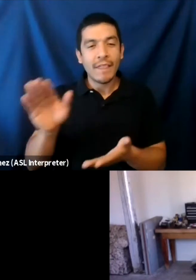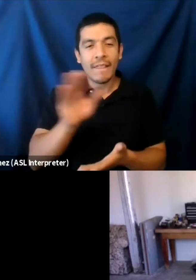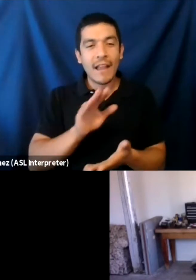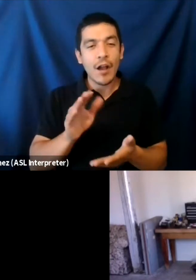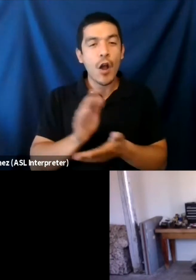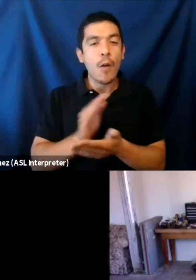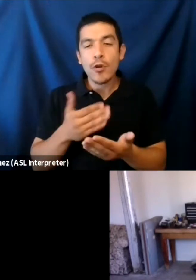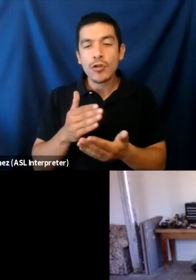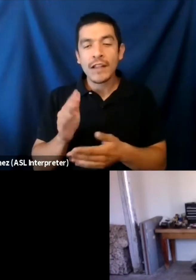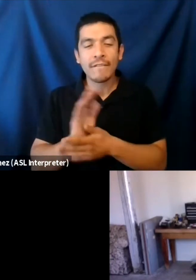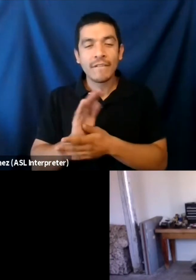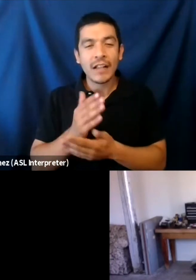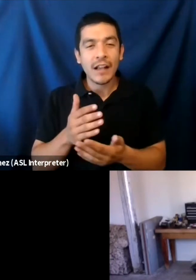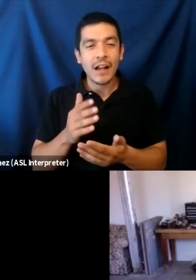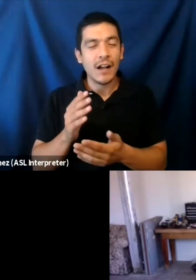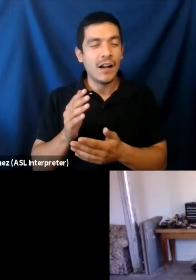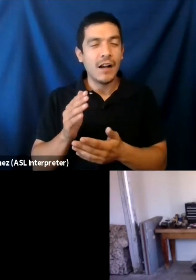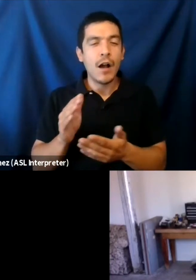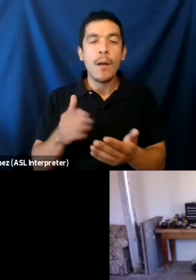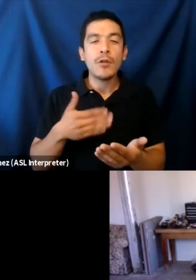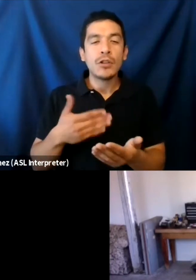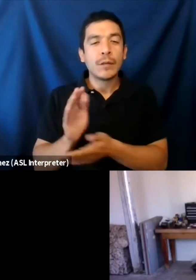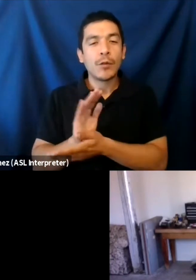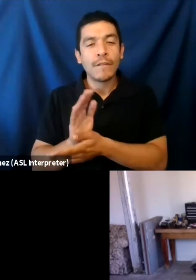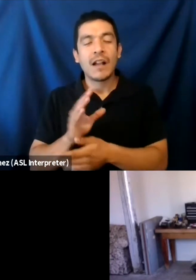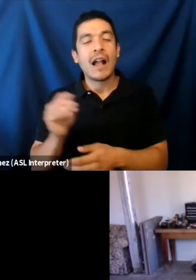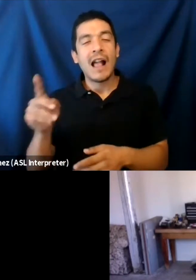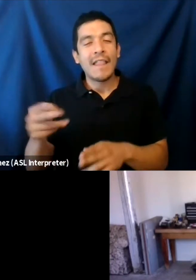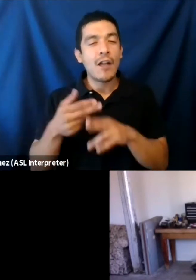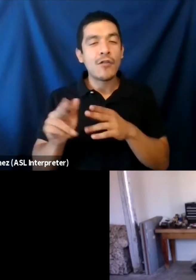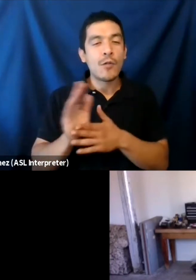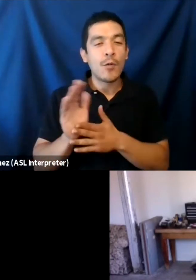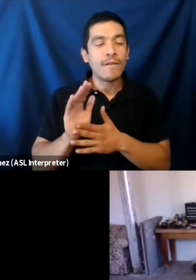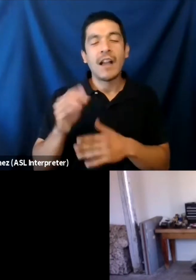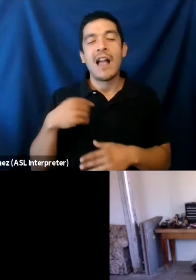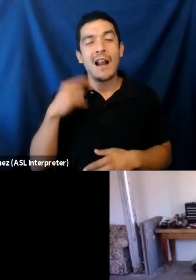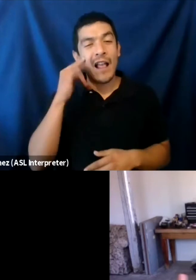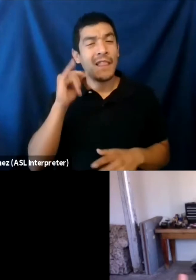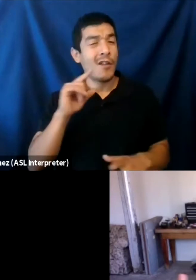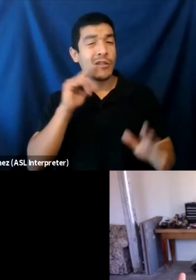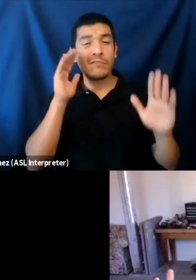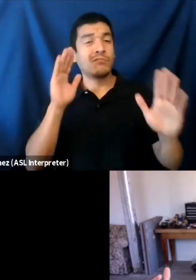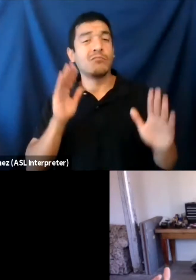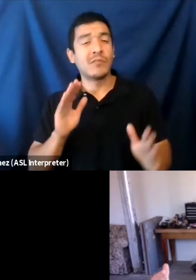their short films. And that was an incredible experience. And I think like we all really,